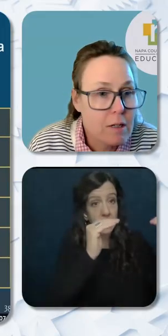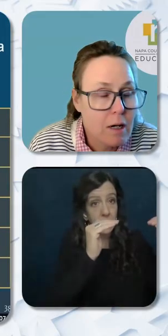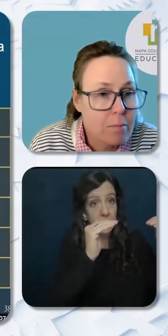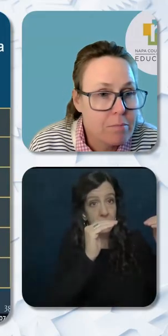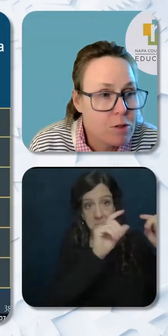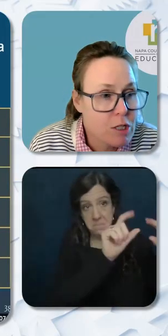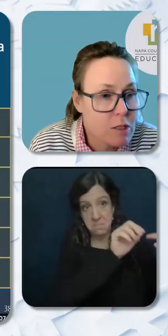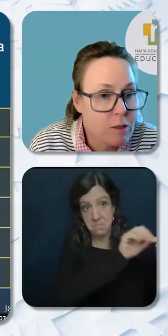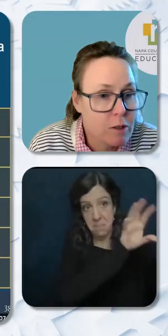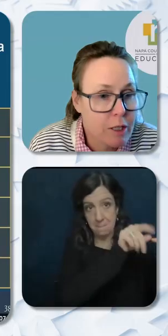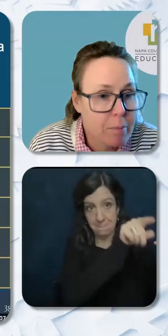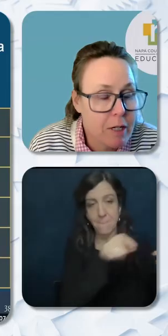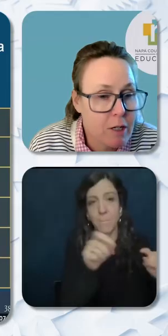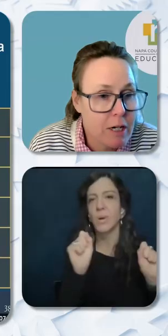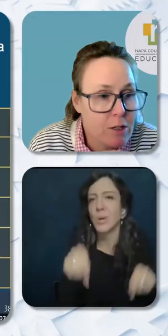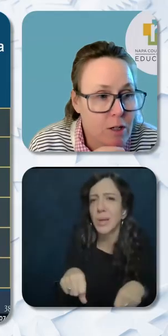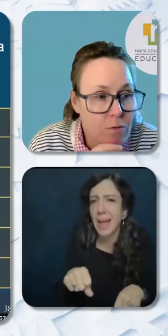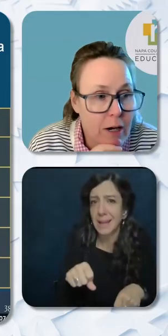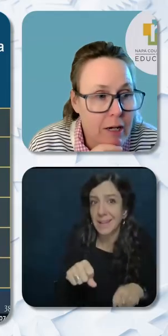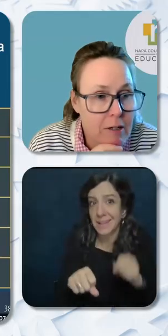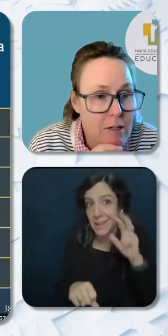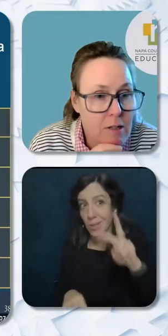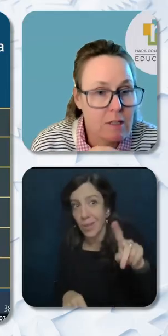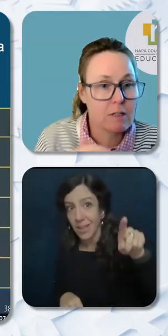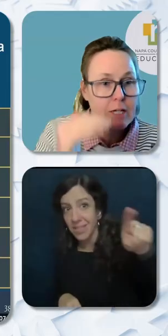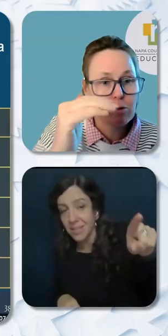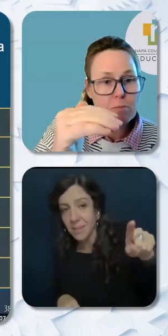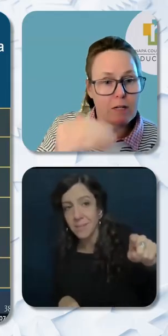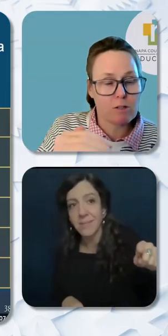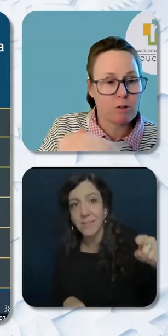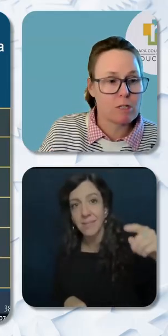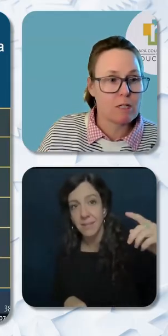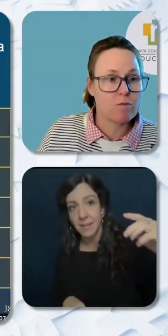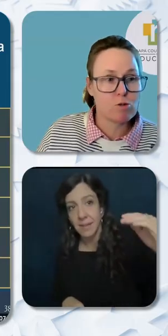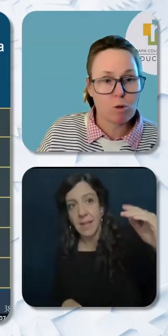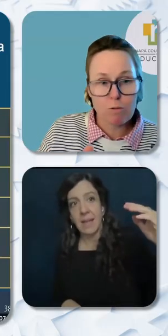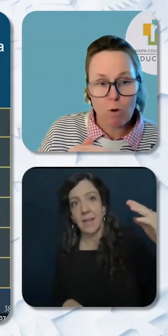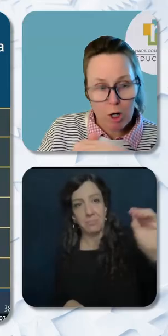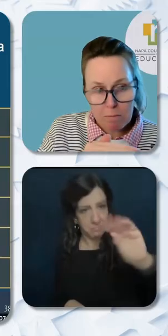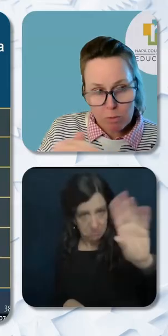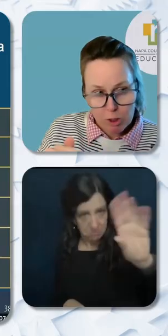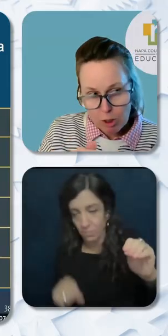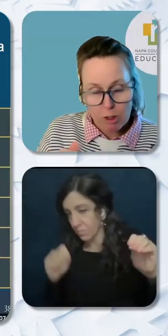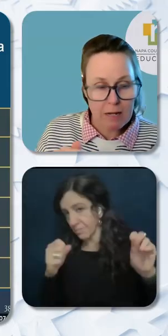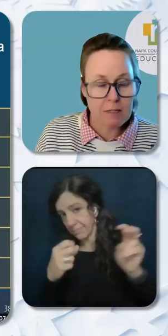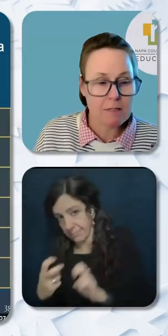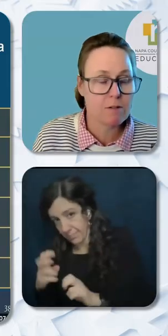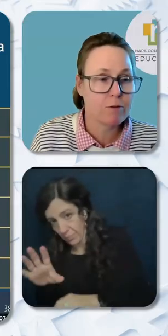You can, just look up here, and you can find the language milestones individual forms, which are in